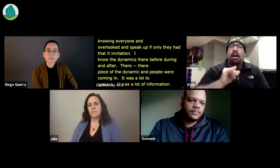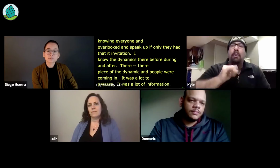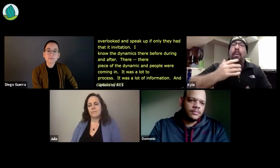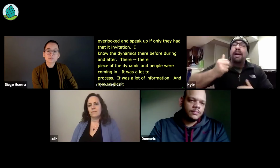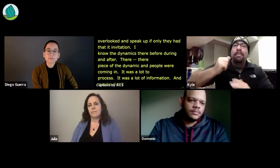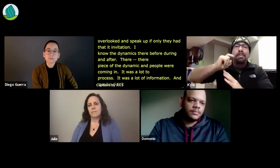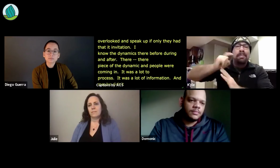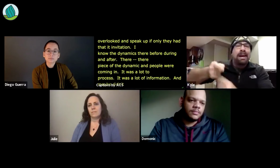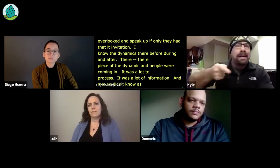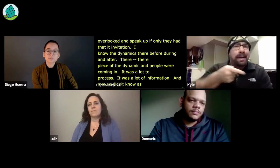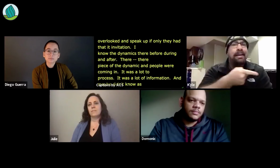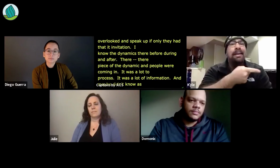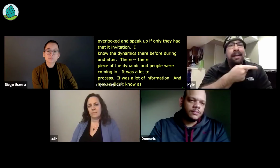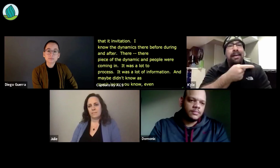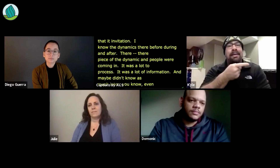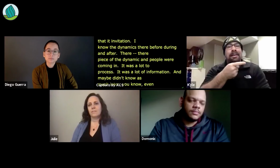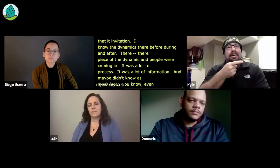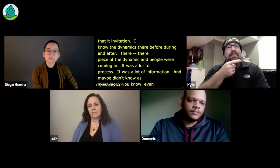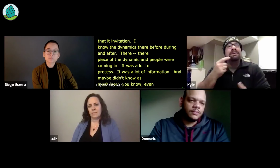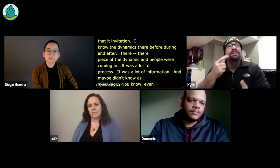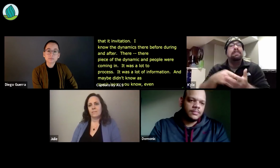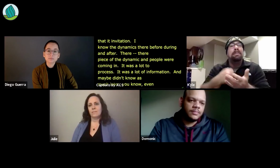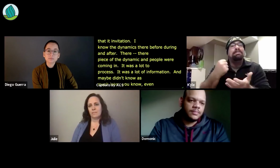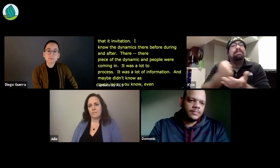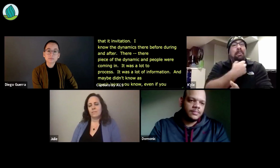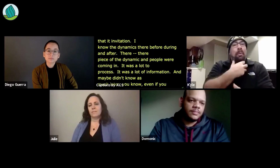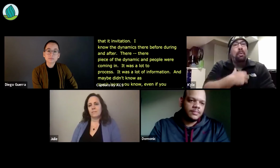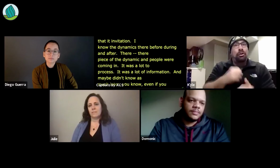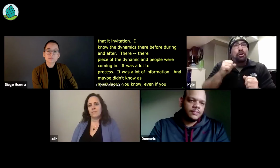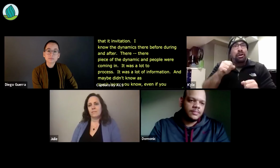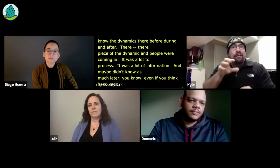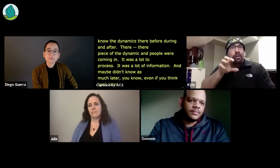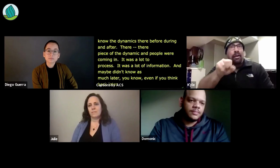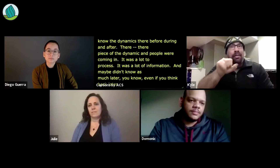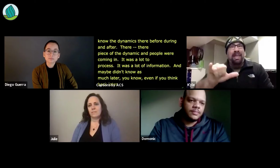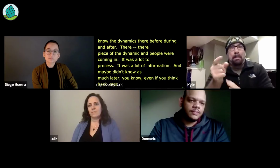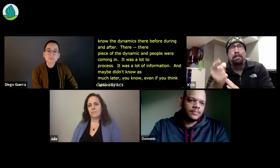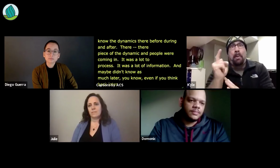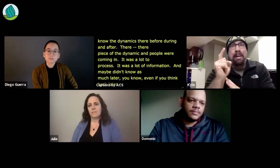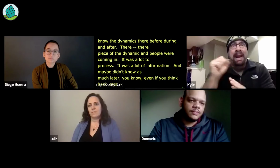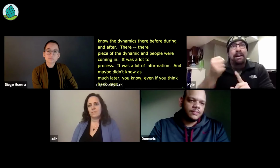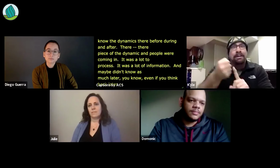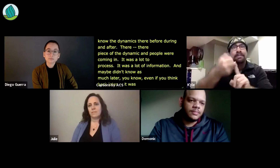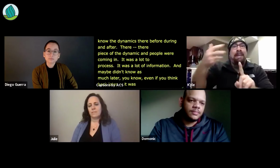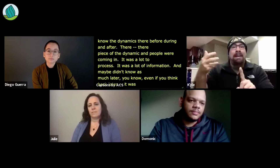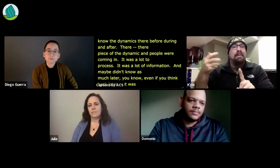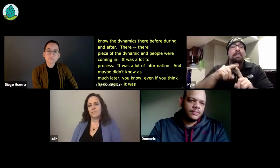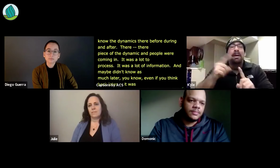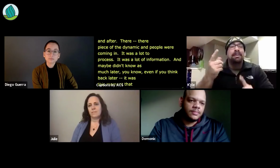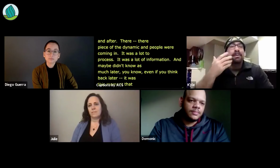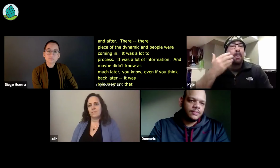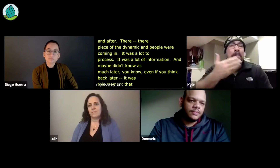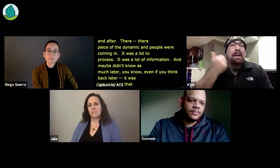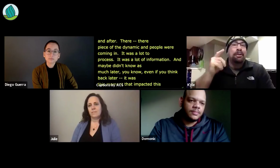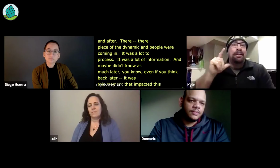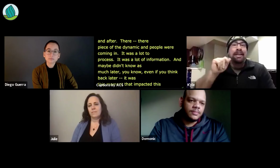it was this moment that impacted this, and darn it I wish I could have capitalized on that moment in-- at the time.